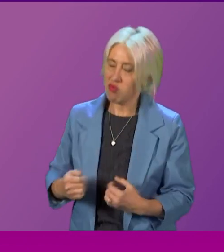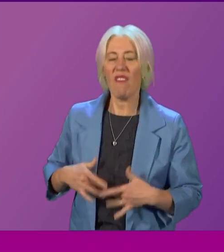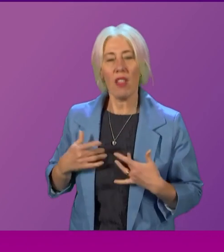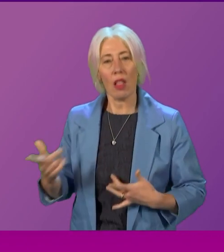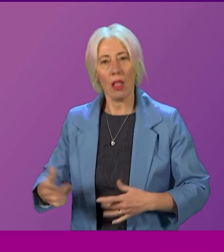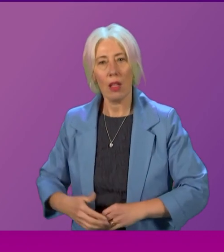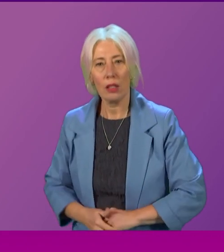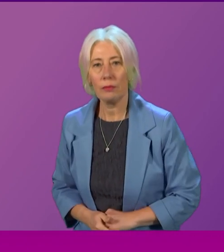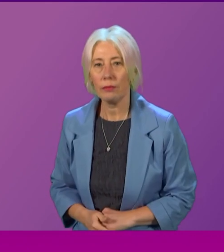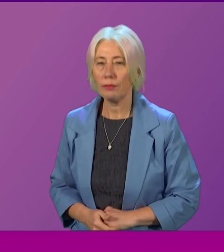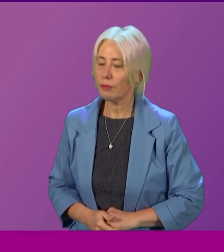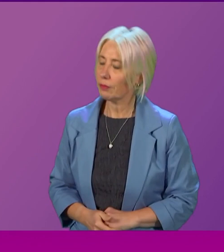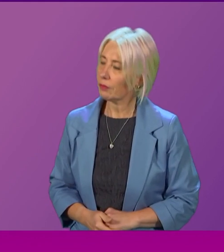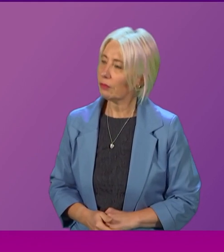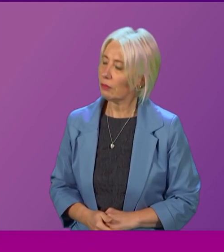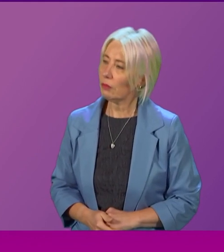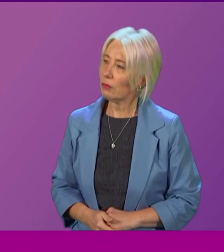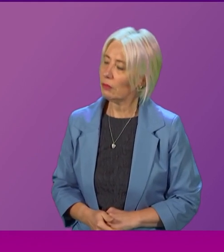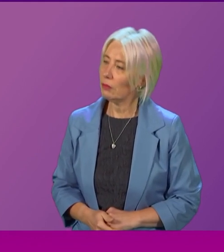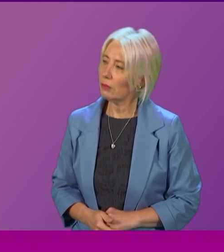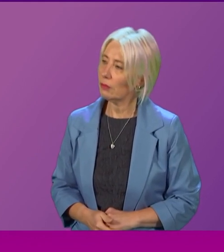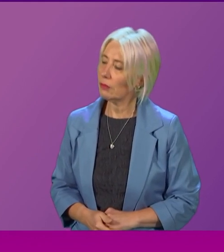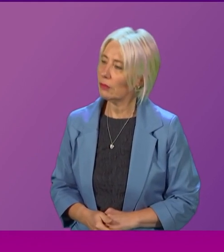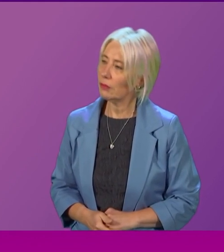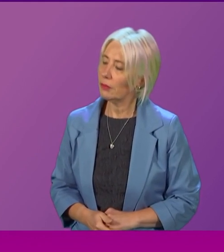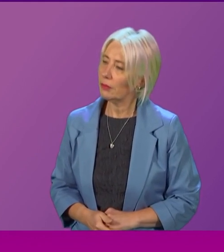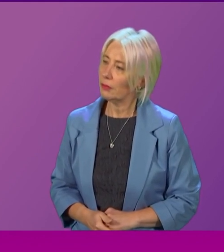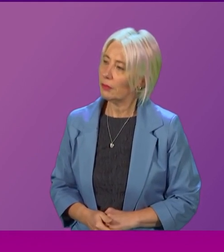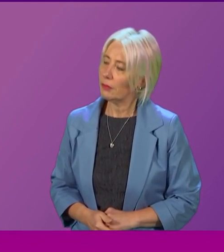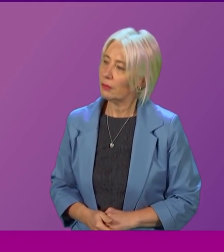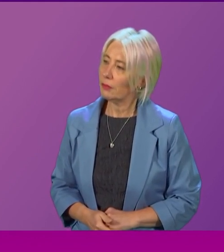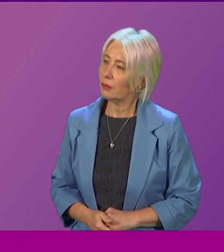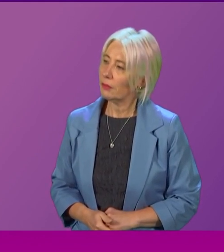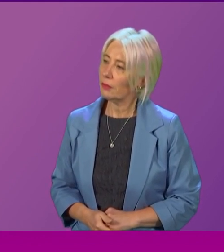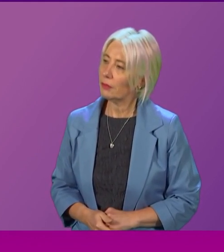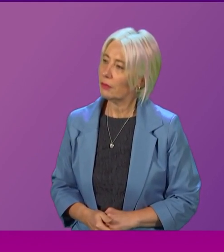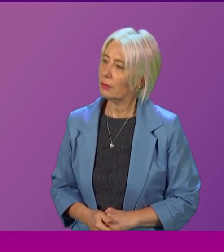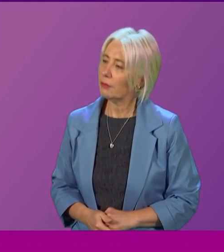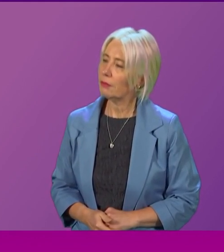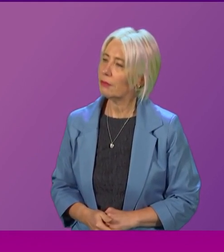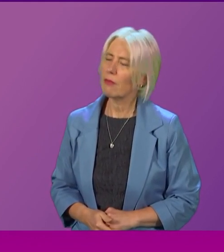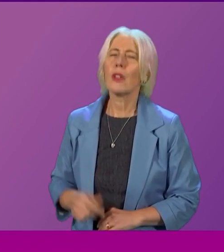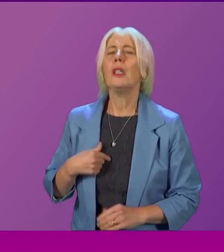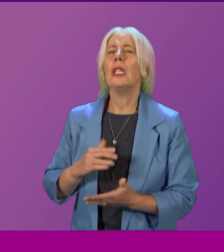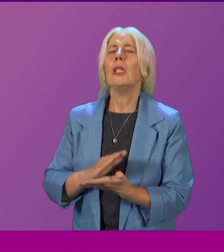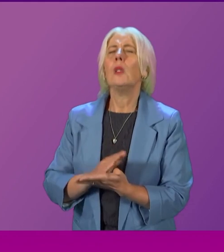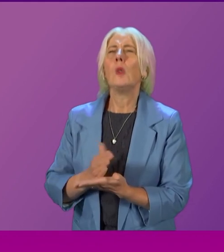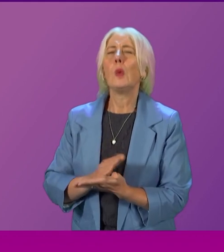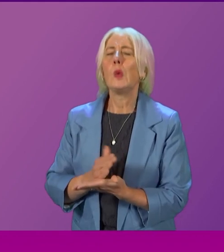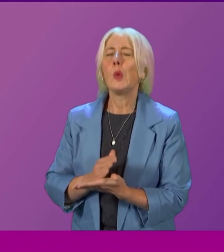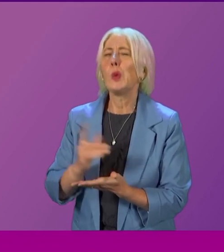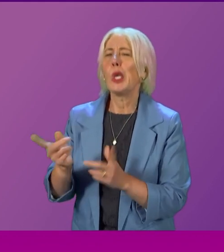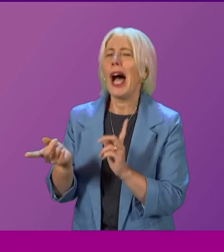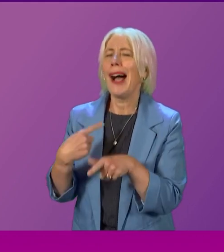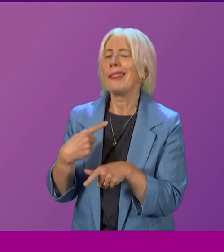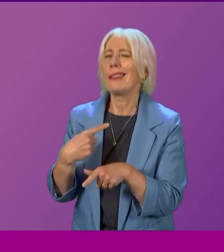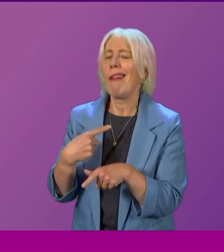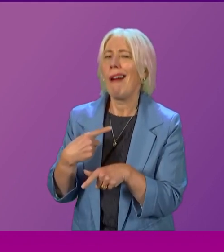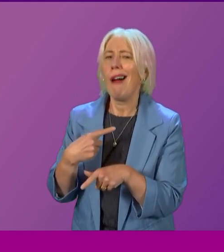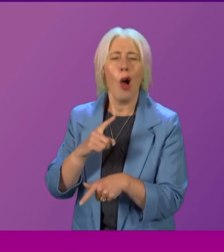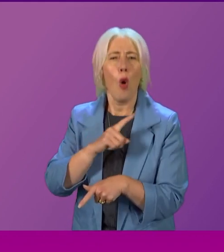From the First Minister’s answer, I am not sure why she could not have voted yesterday